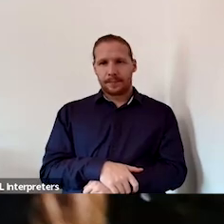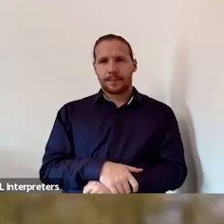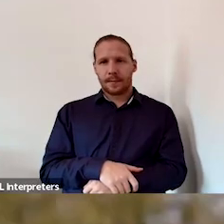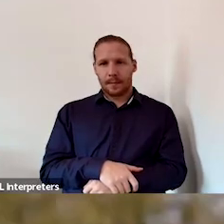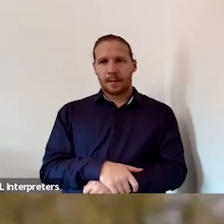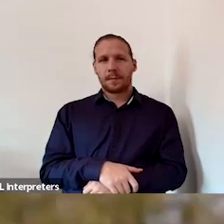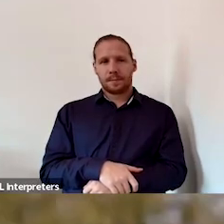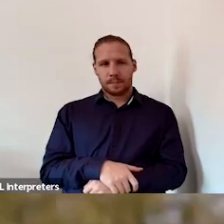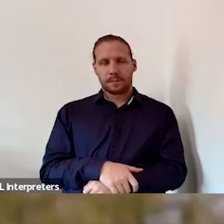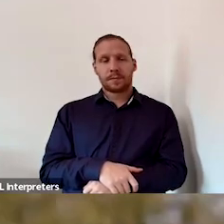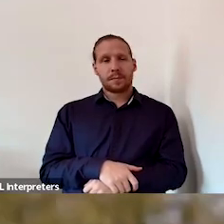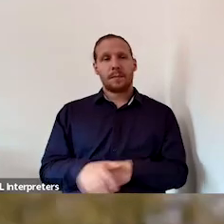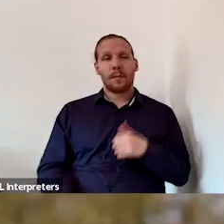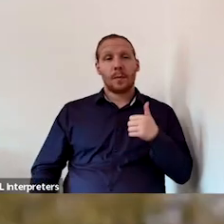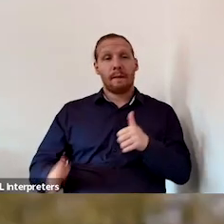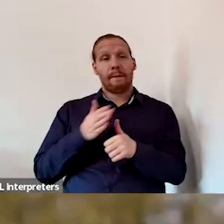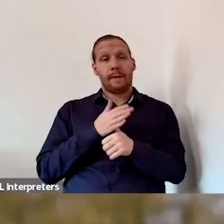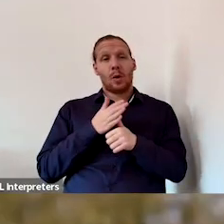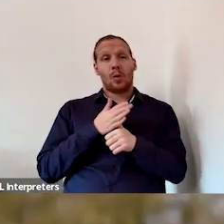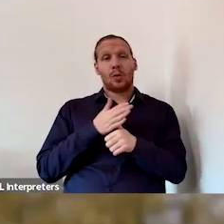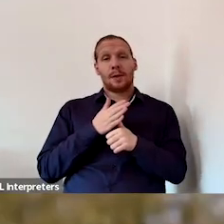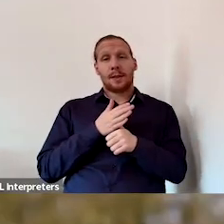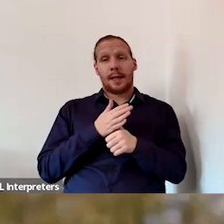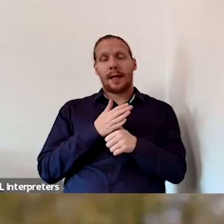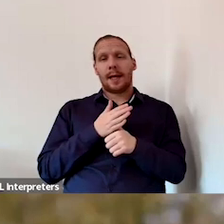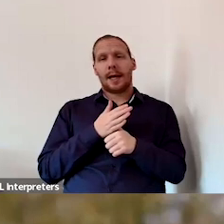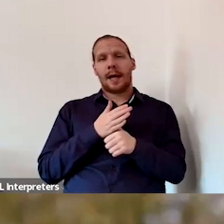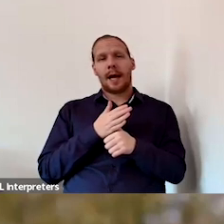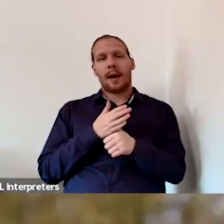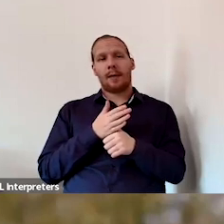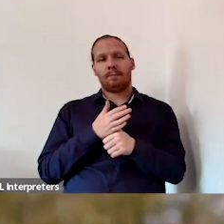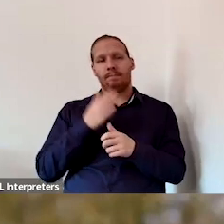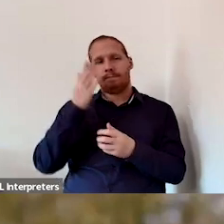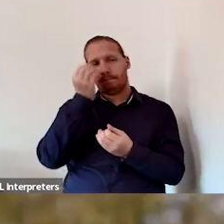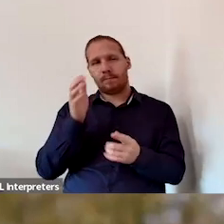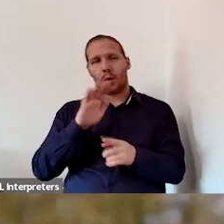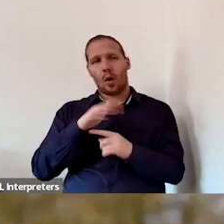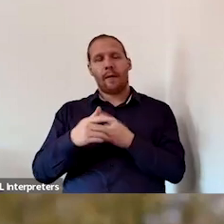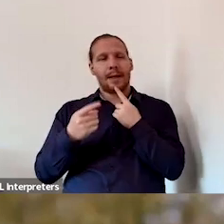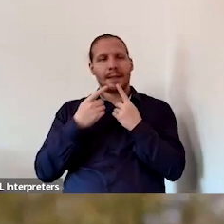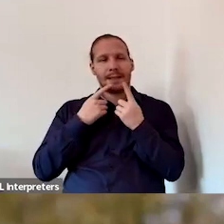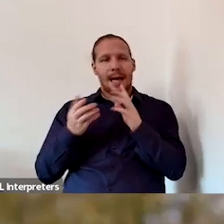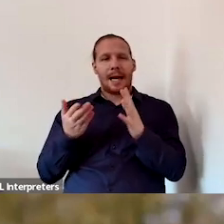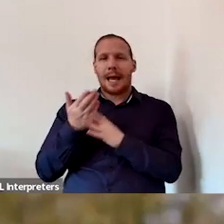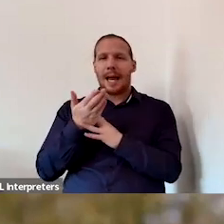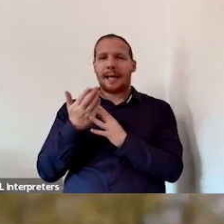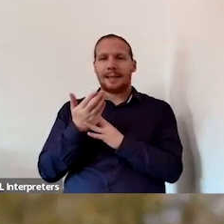message that I wanted to share, is around data access. And we've talked a lot about the possibilities and the potentials in growing up in New Zealand.